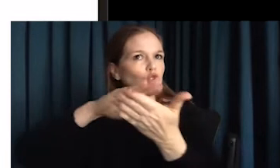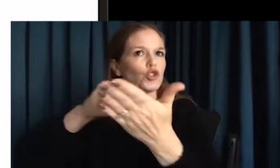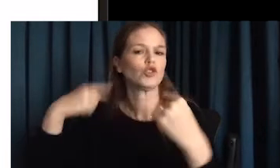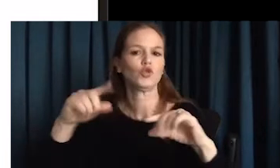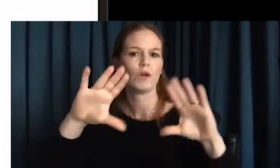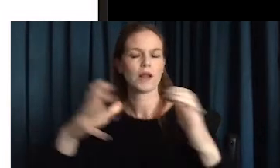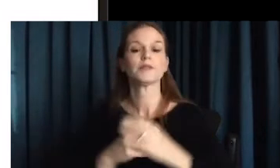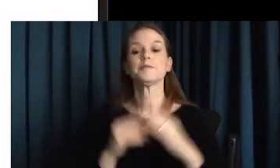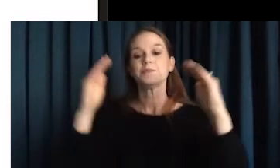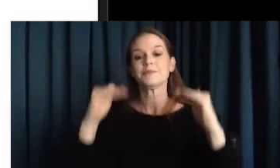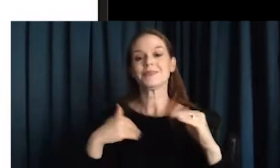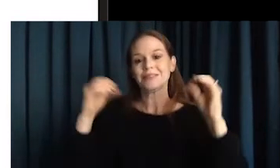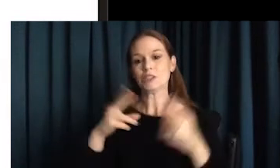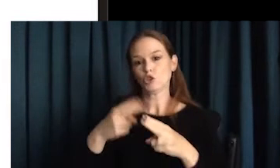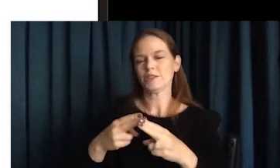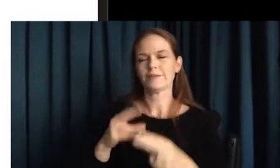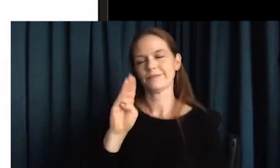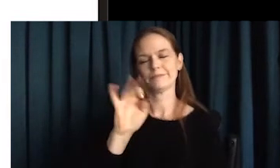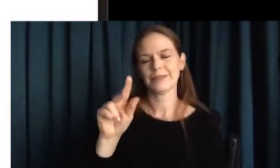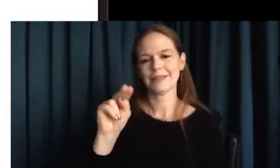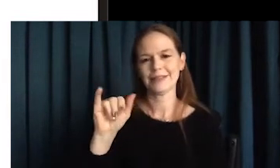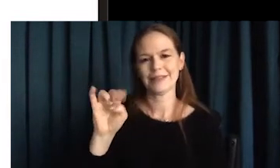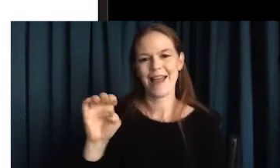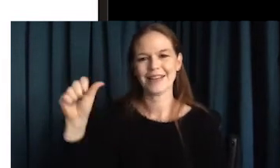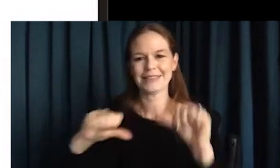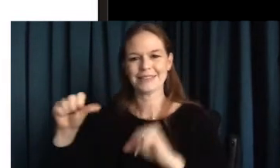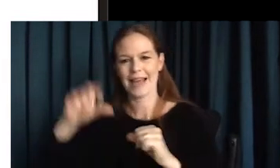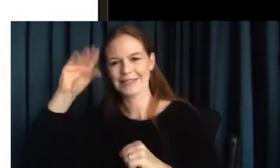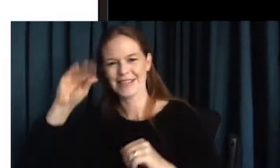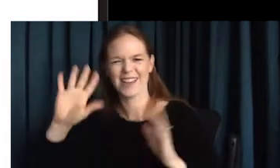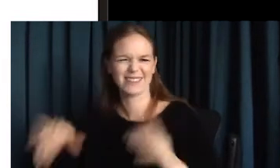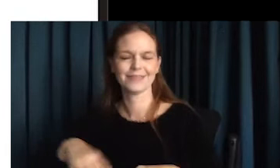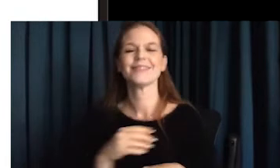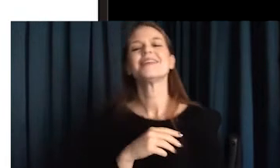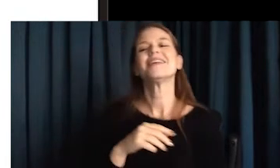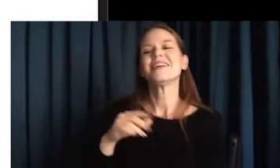Mr Bill Nye the science guy. And Mr Nye has provided his email address.